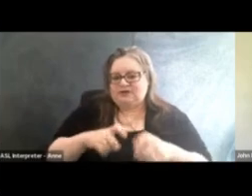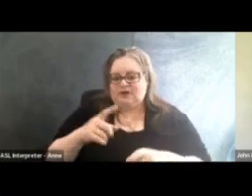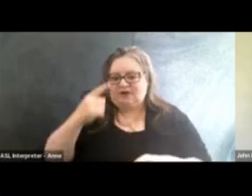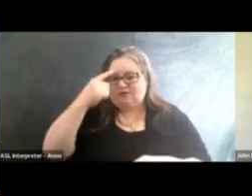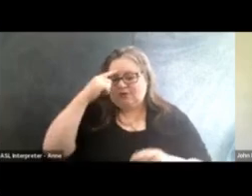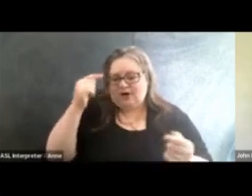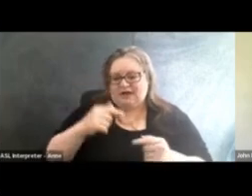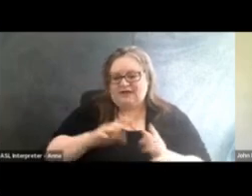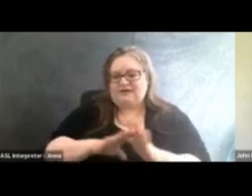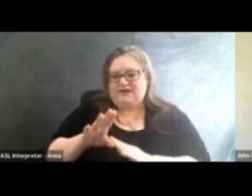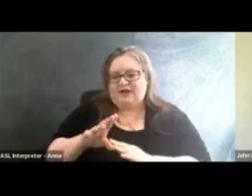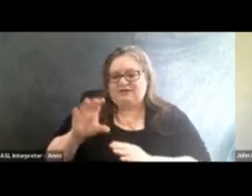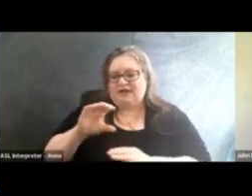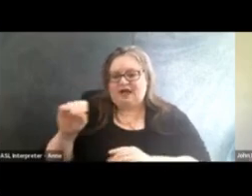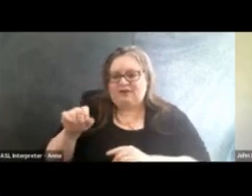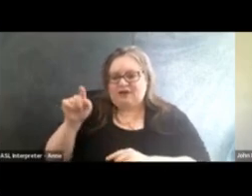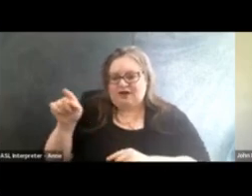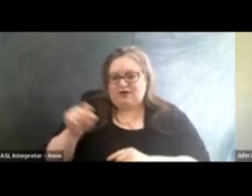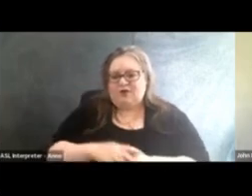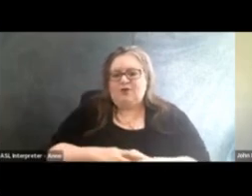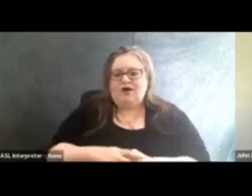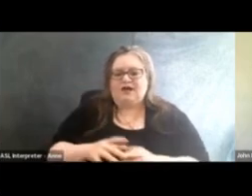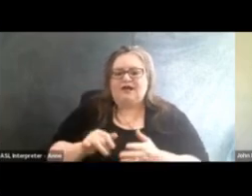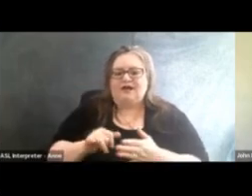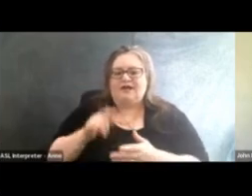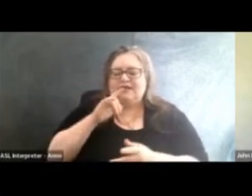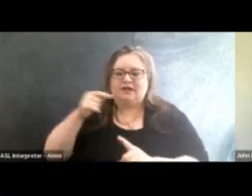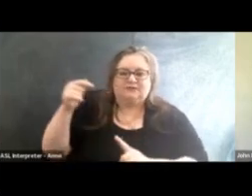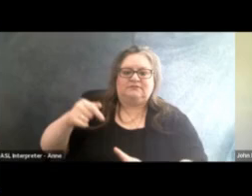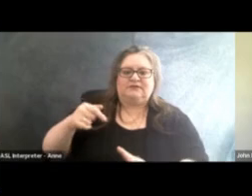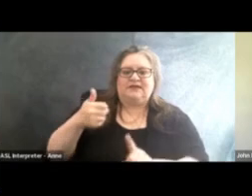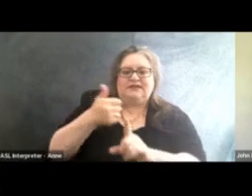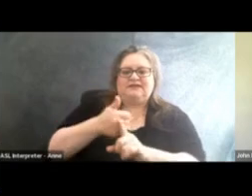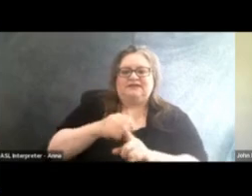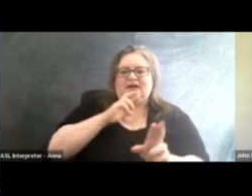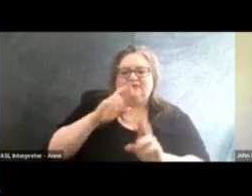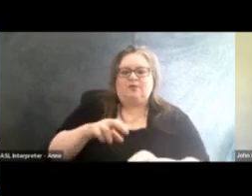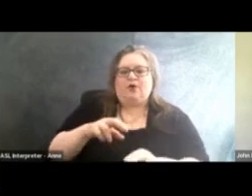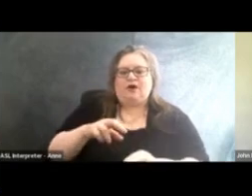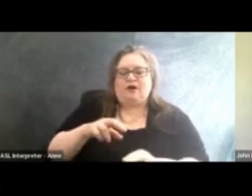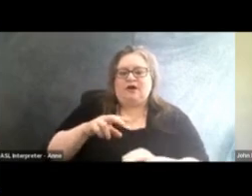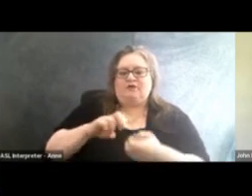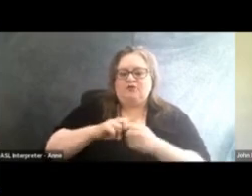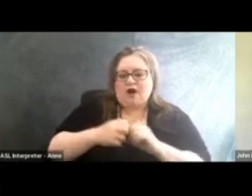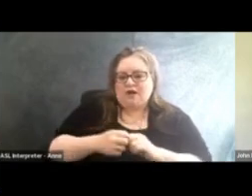developed in Colorado that gets at the actual self report of cog of problems, regardless of